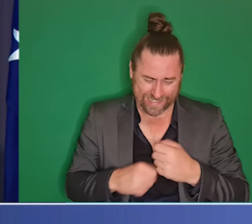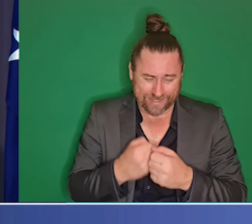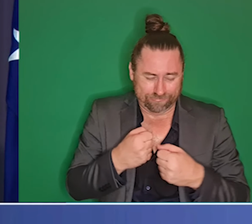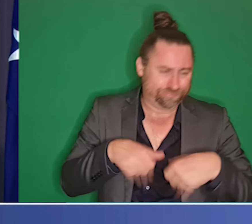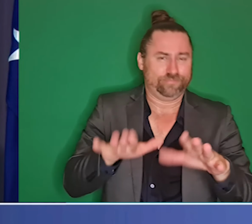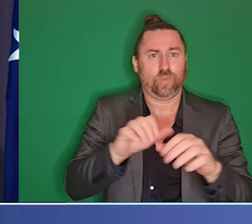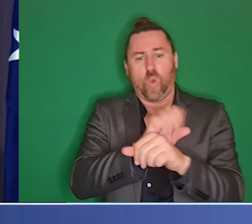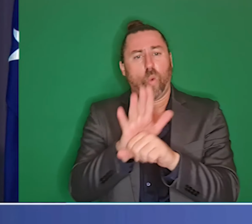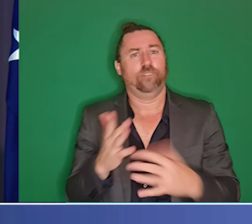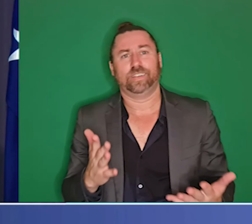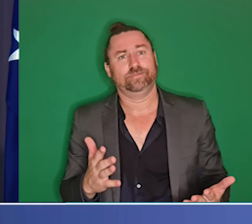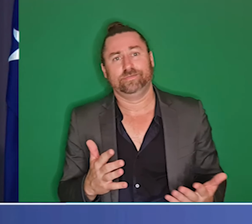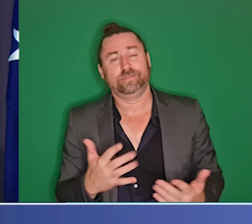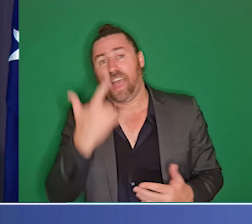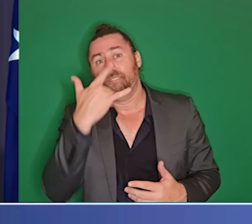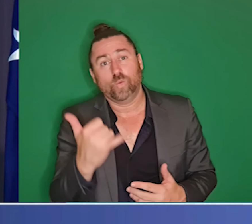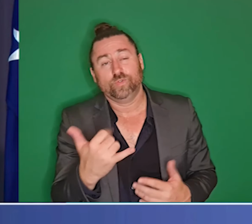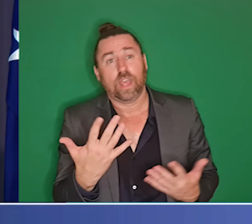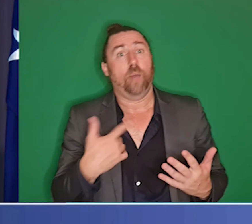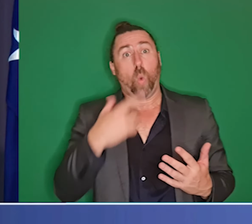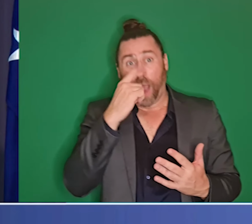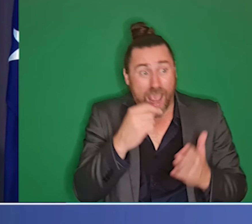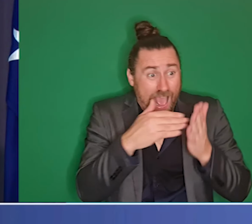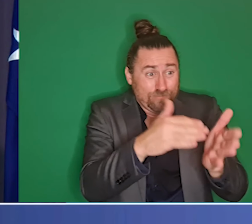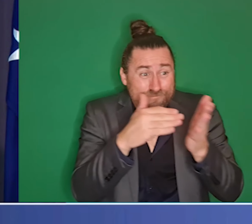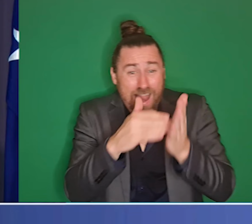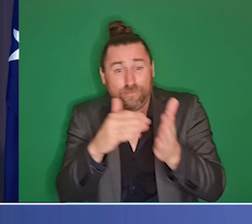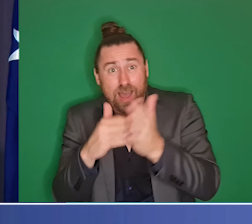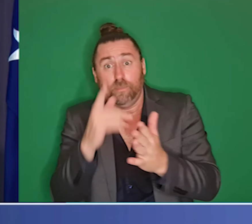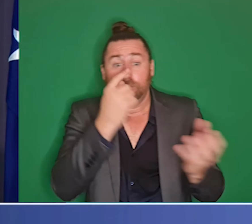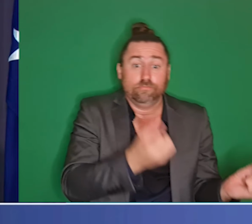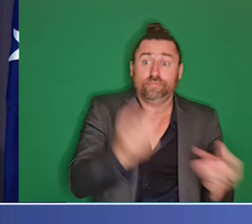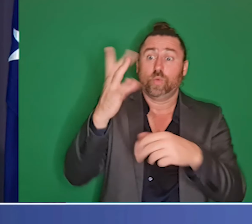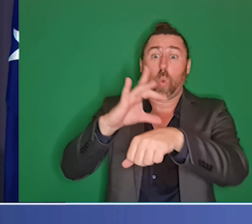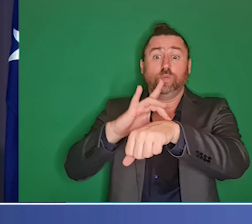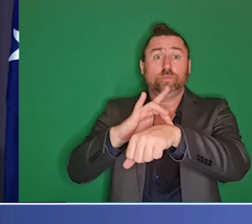It won't always be successful, but we do have treatments now. And if people end up in hospital, we know our doctors and nurses